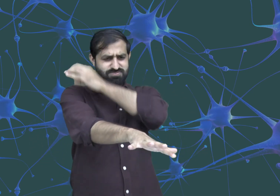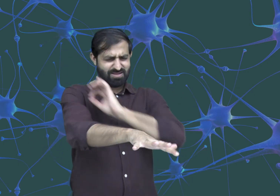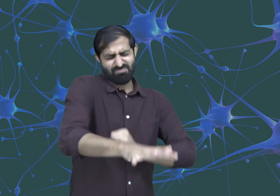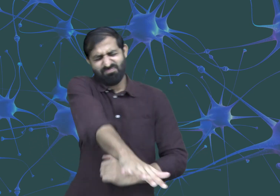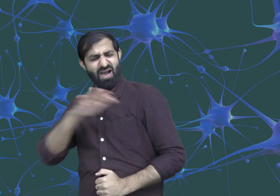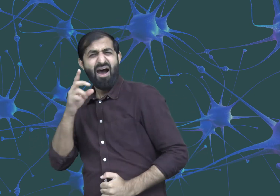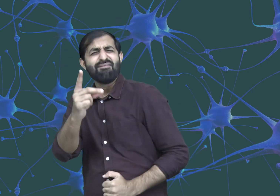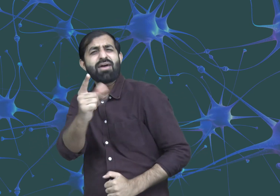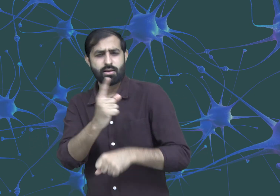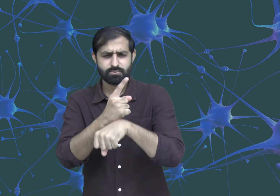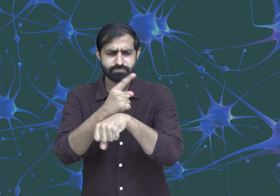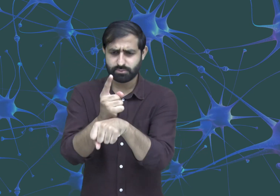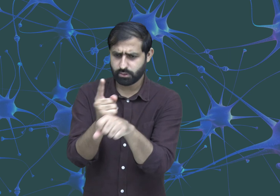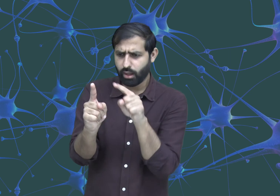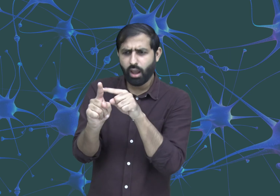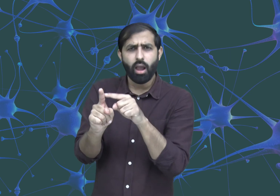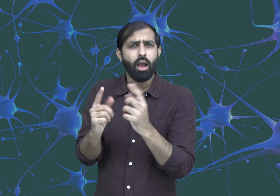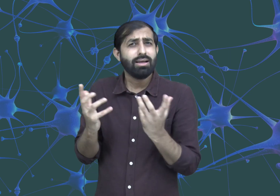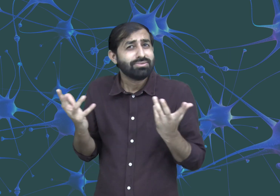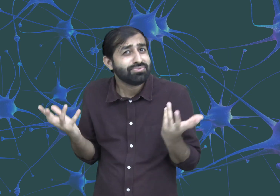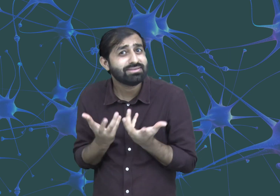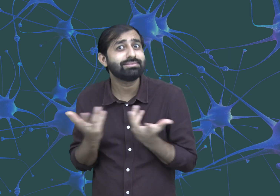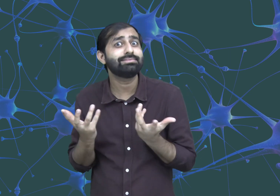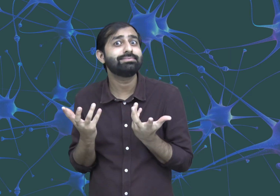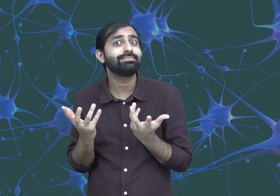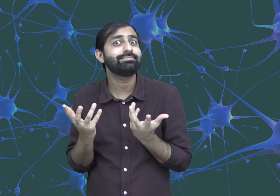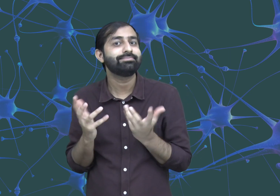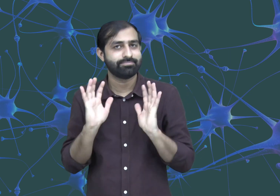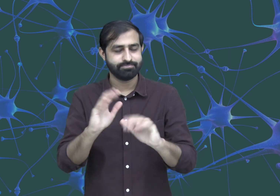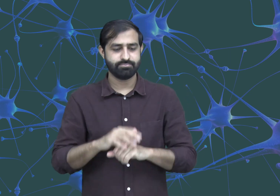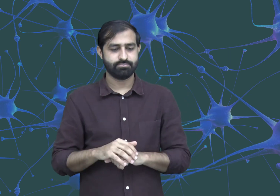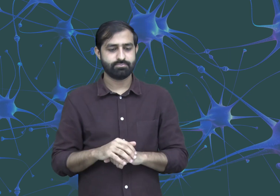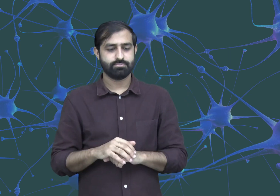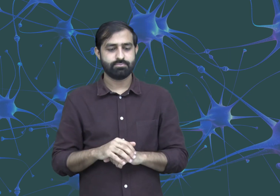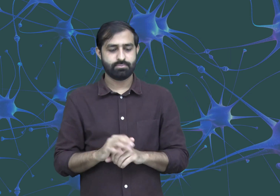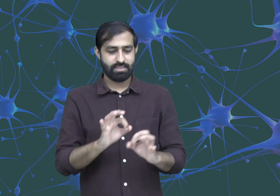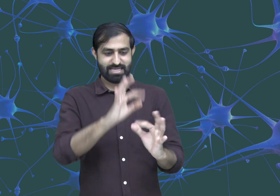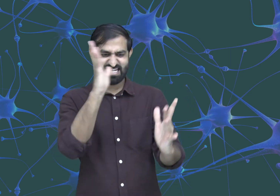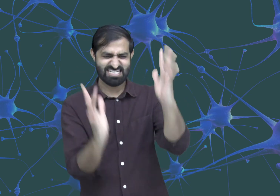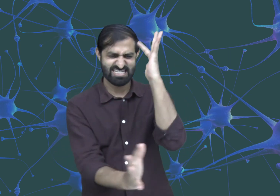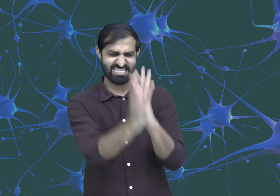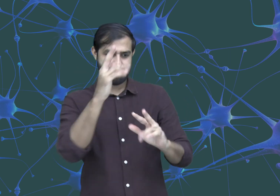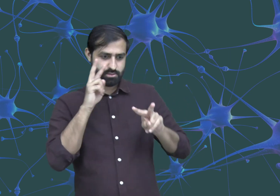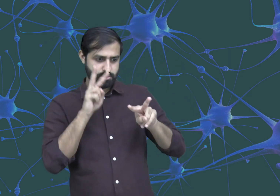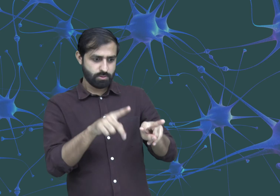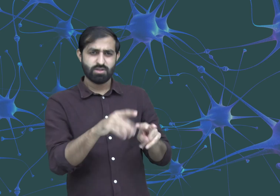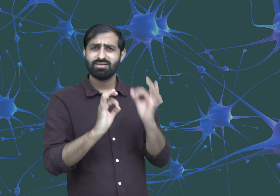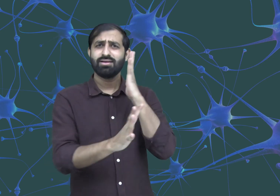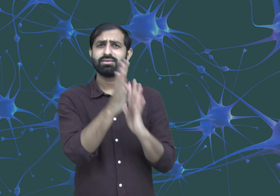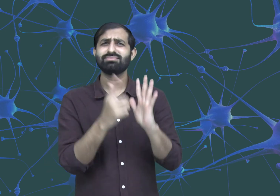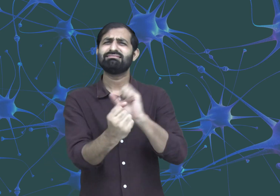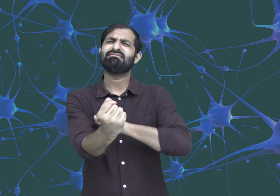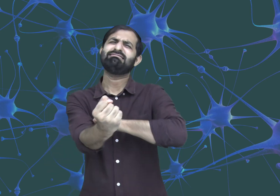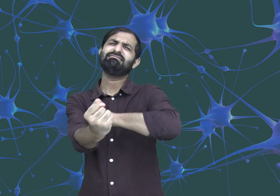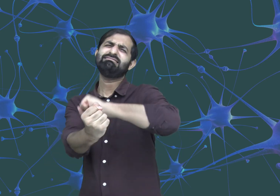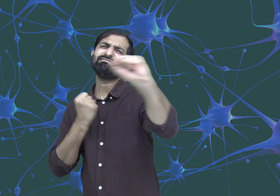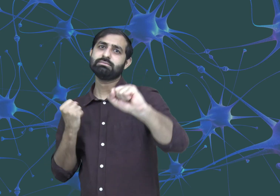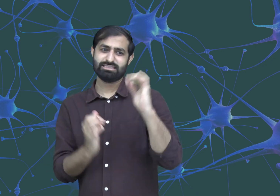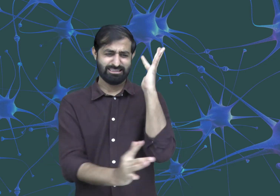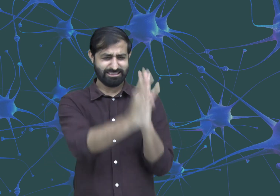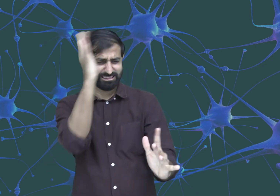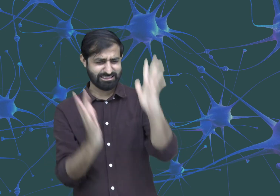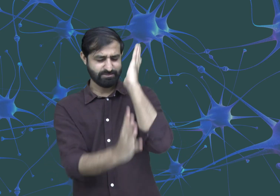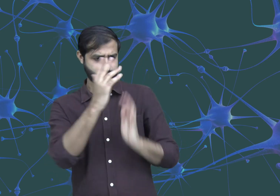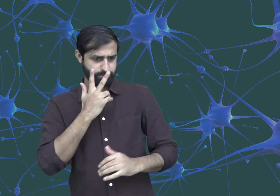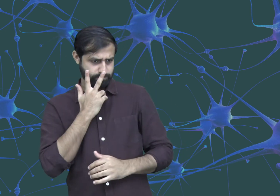but why do we think so fast that we have immediate reflex actions? Example, we see a flame of fire